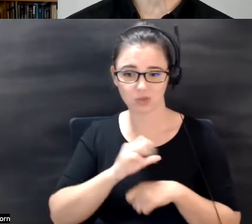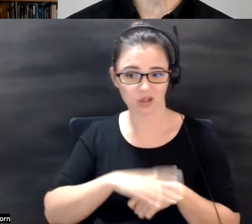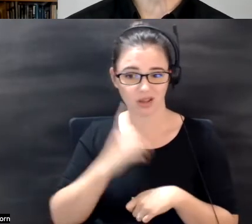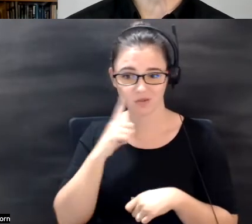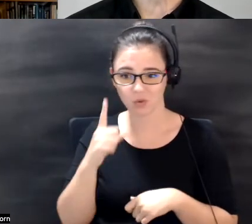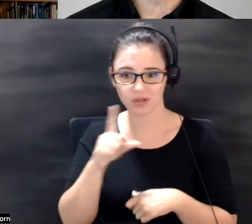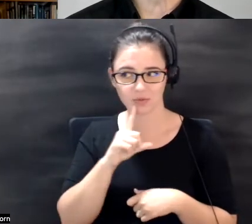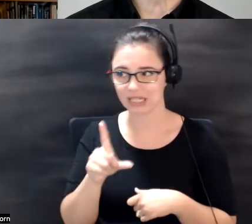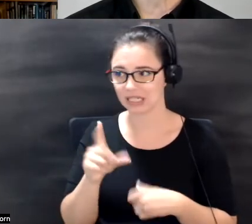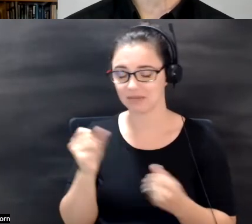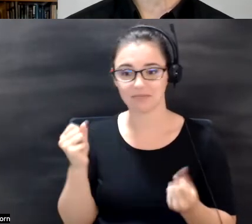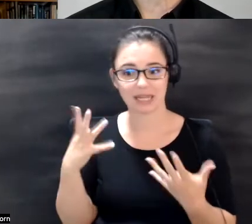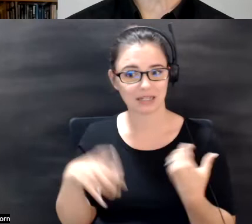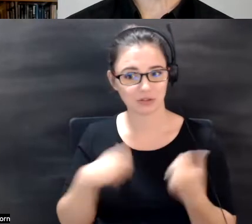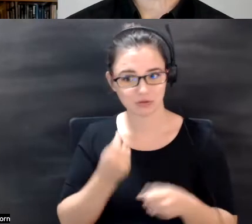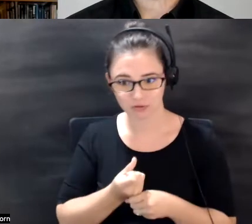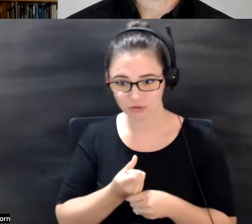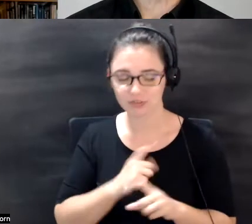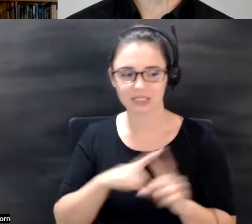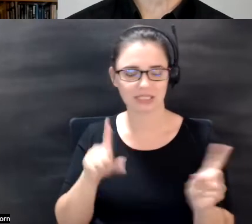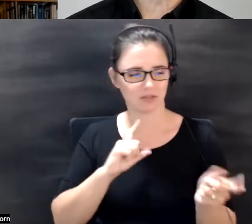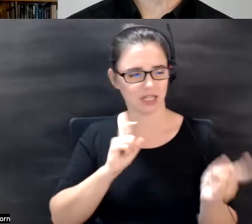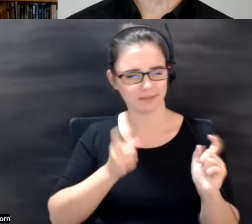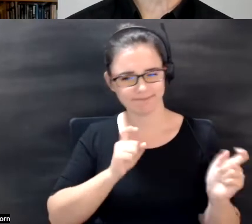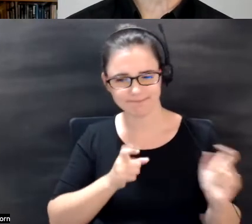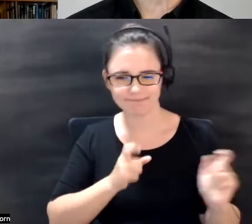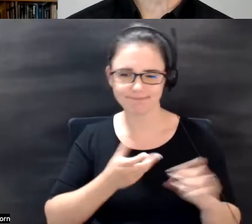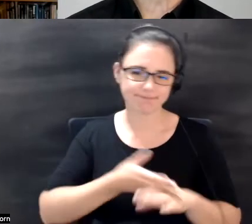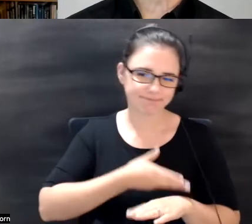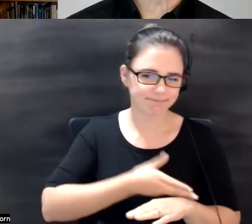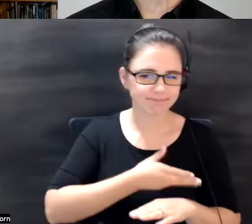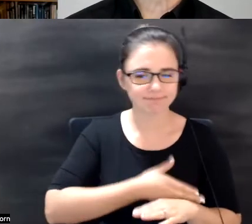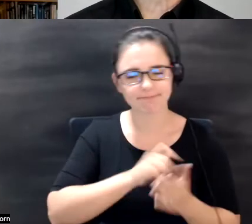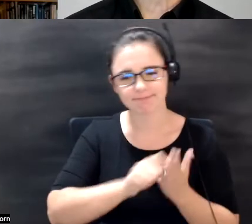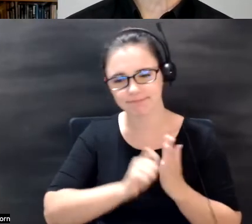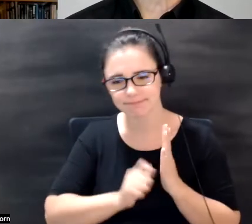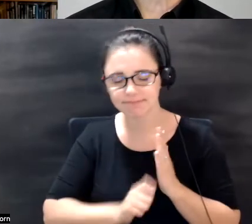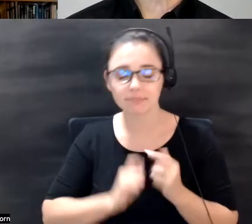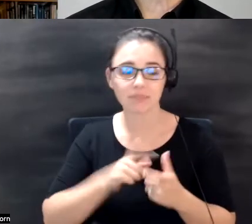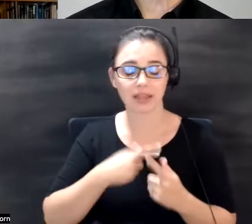really, years, in different iterations. And um, then, uh Hillary Holliday,